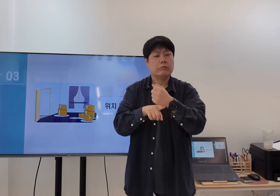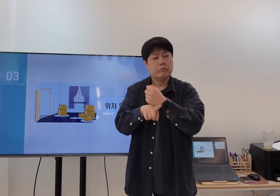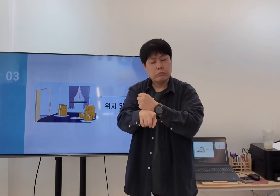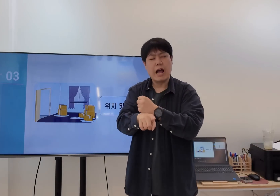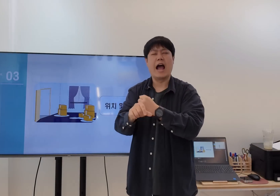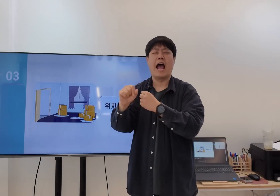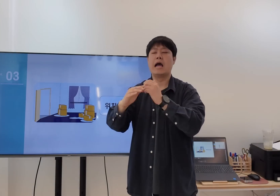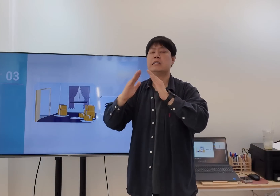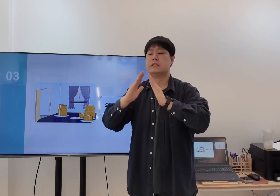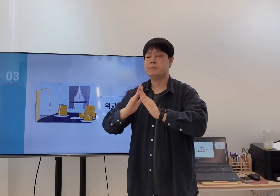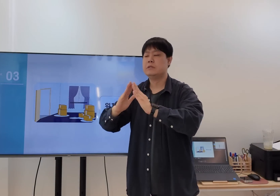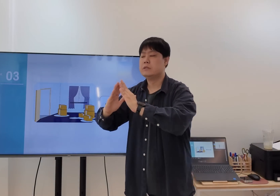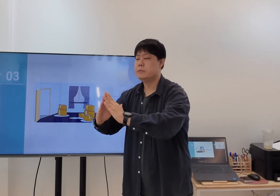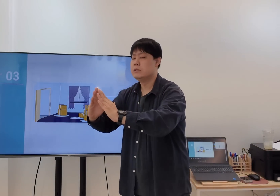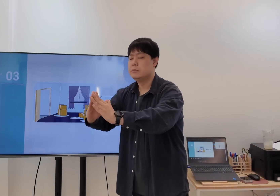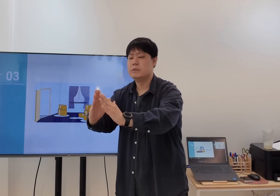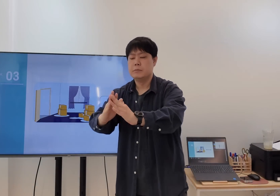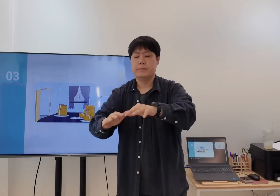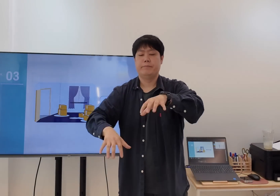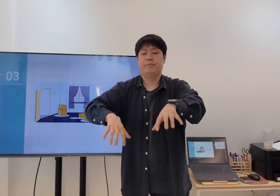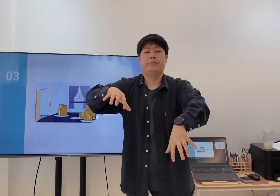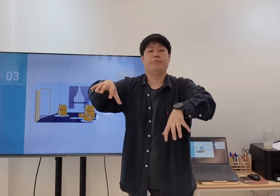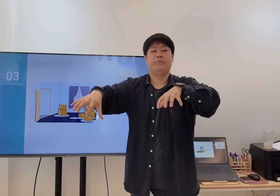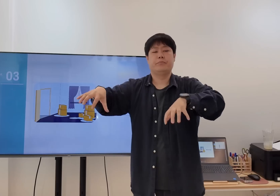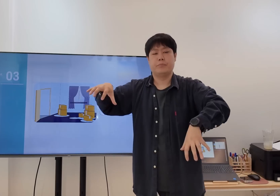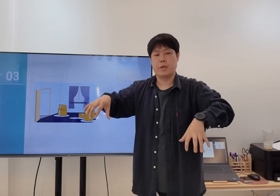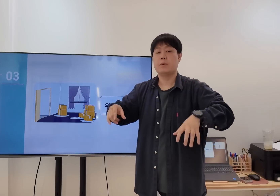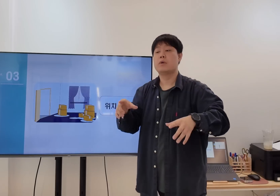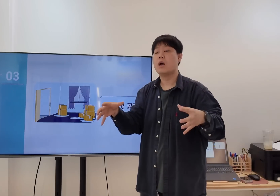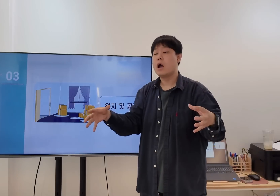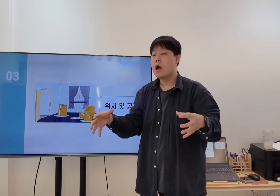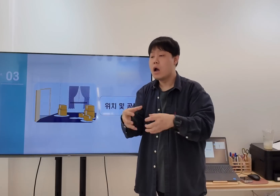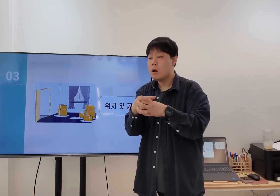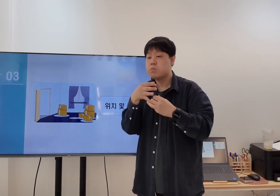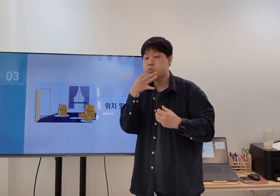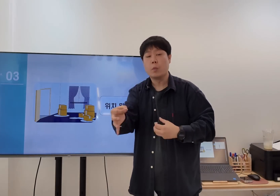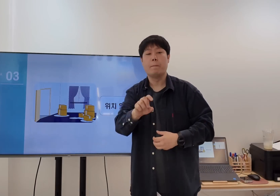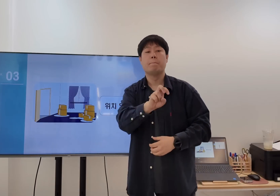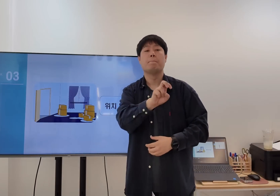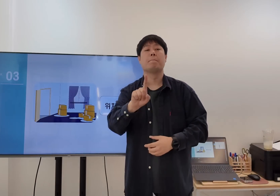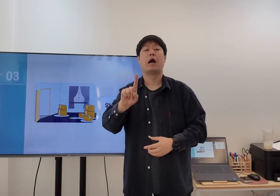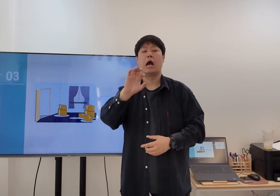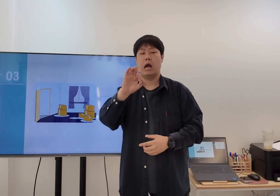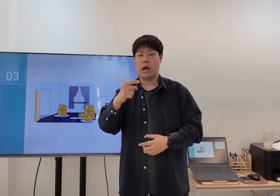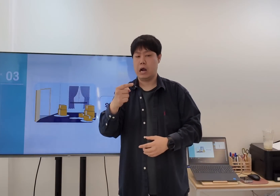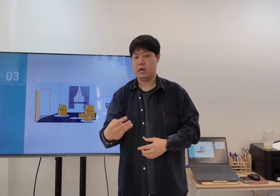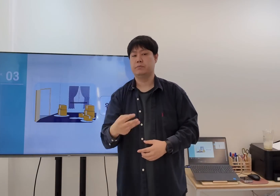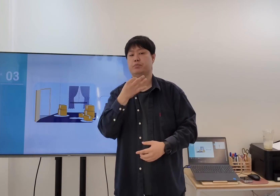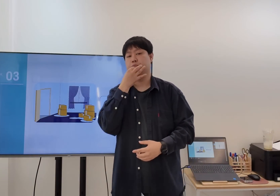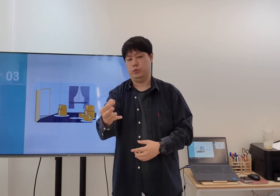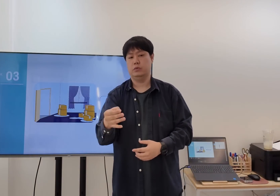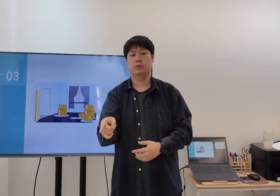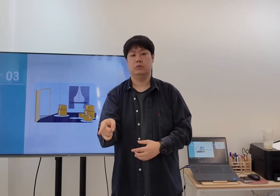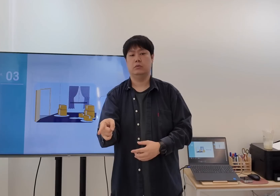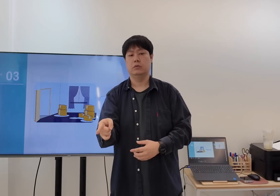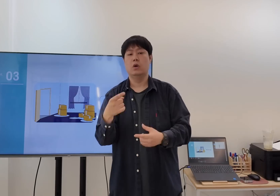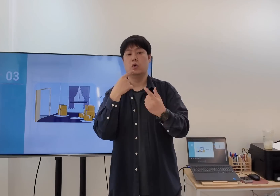House + house + house + location + location. So what do you get when you add them together? It becomes a village.